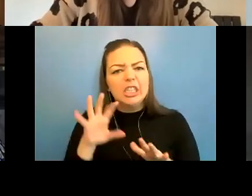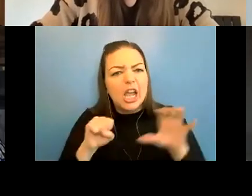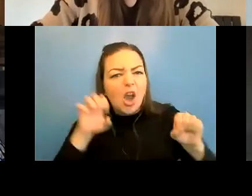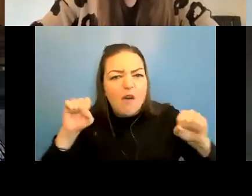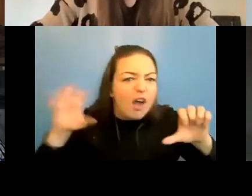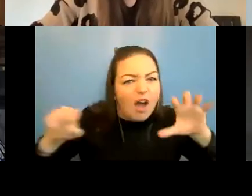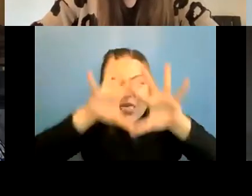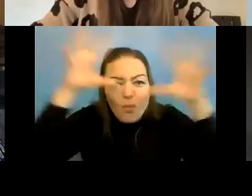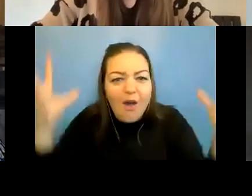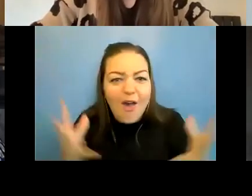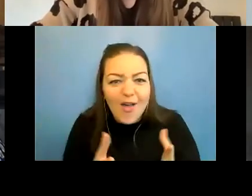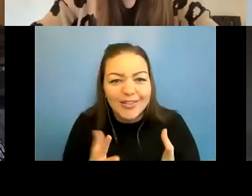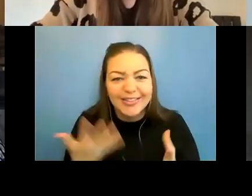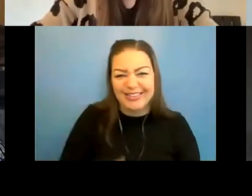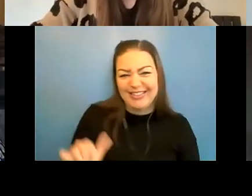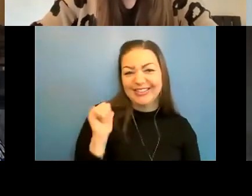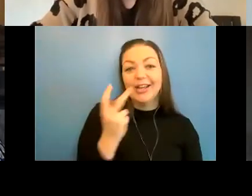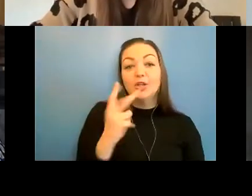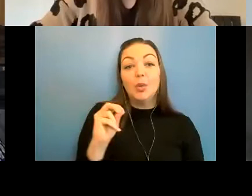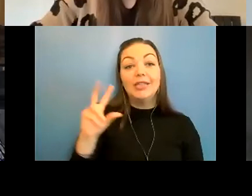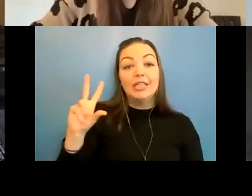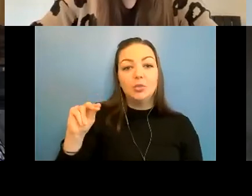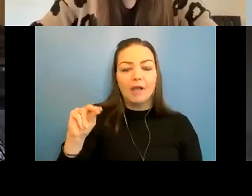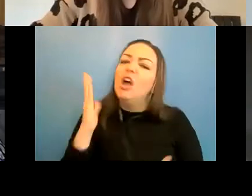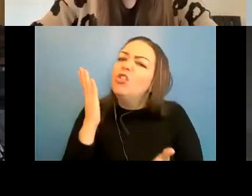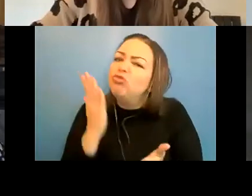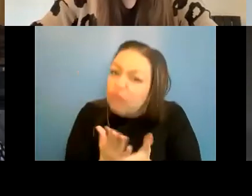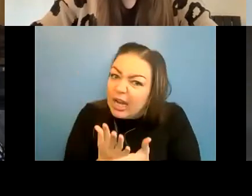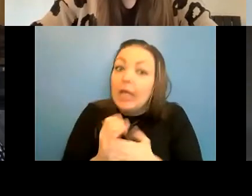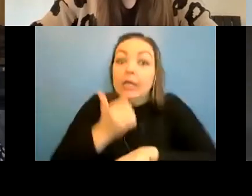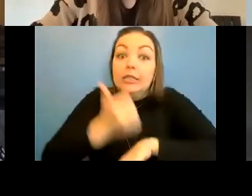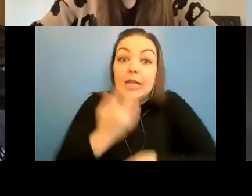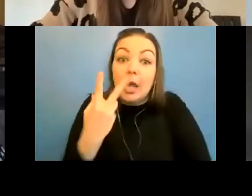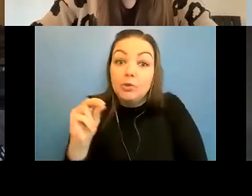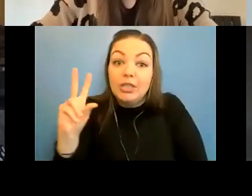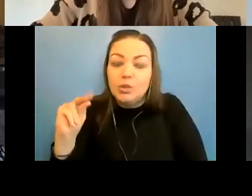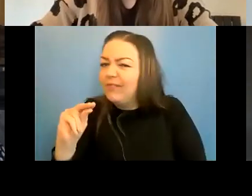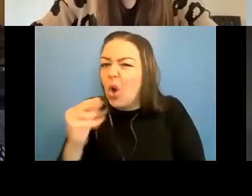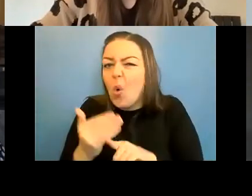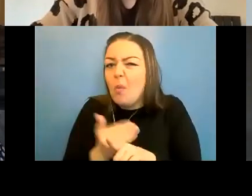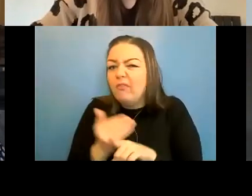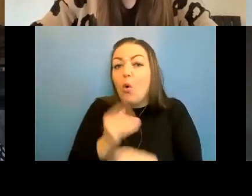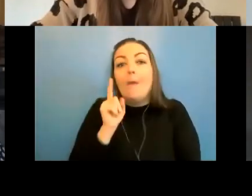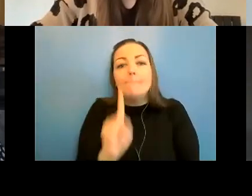disability arts programme which at last count spanned 47 countries, so we have been taking over the world together since 2012. I I mean, it started long before 2012,